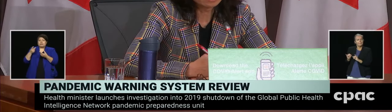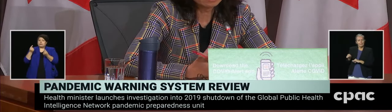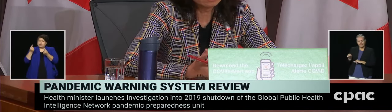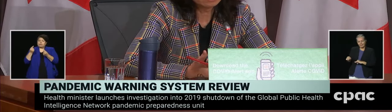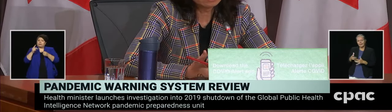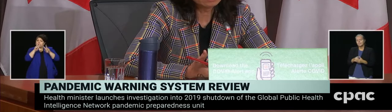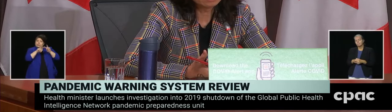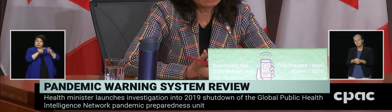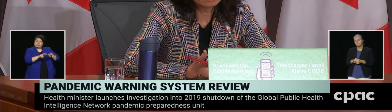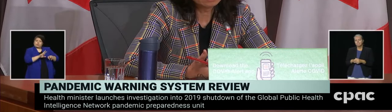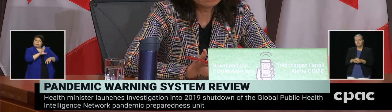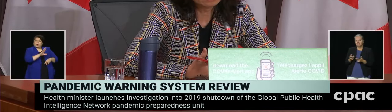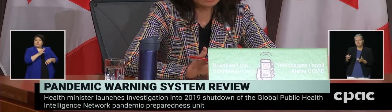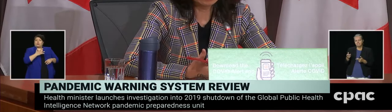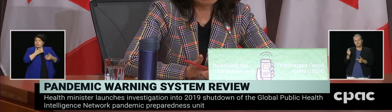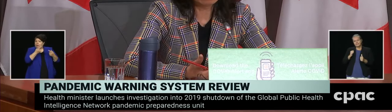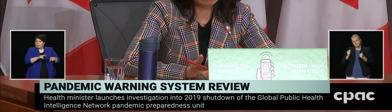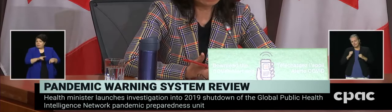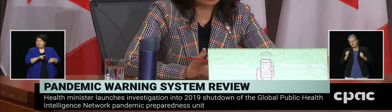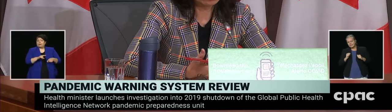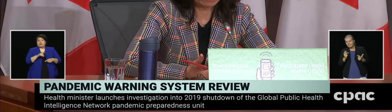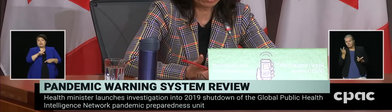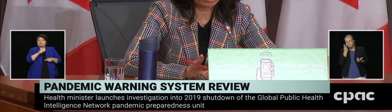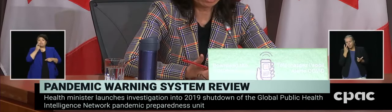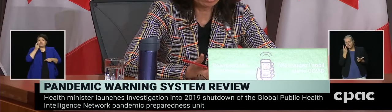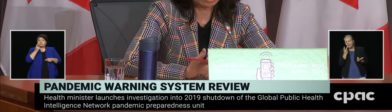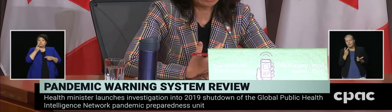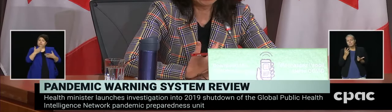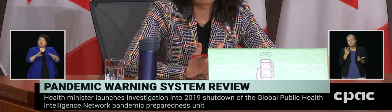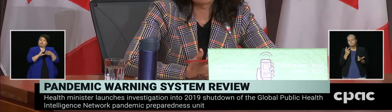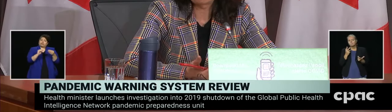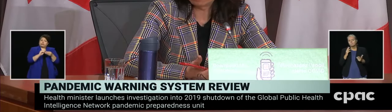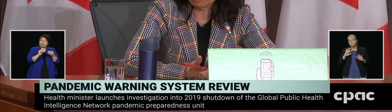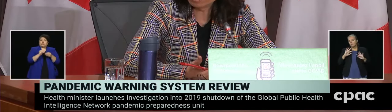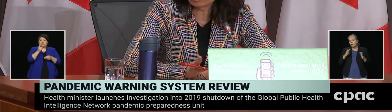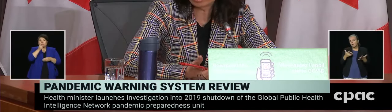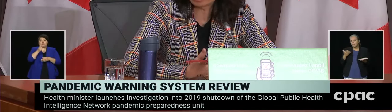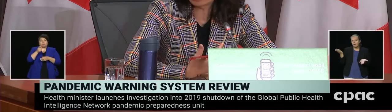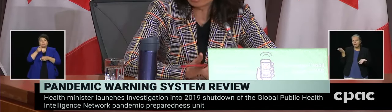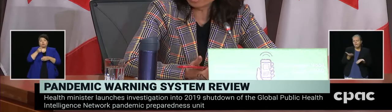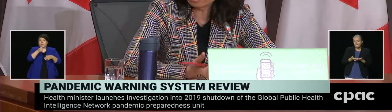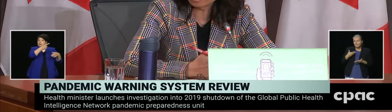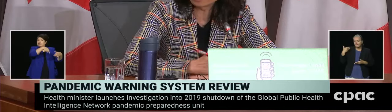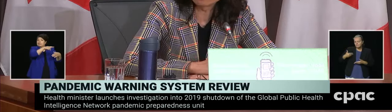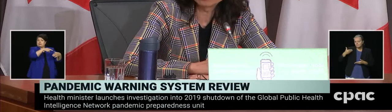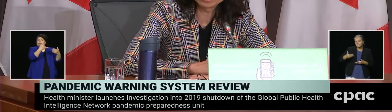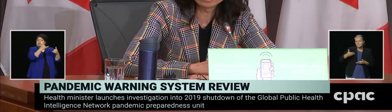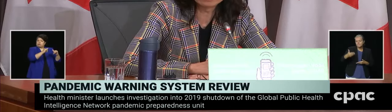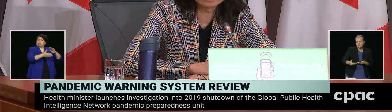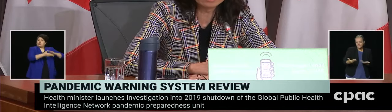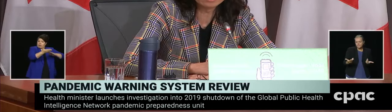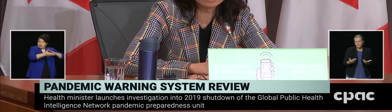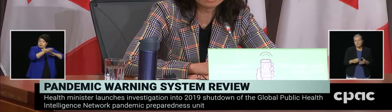EXACTLY WHAT ACTUALLY HAPPENED.